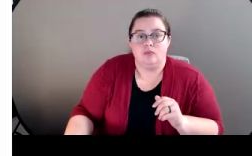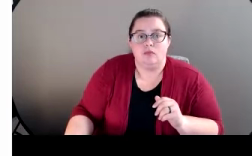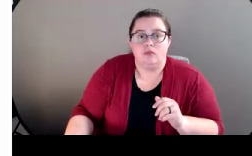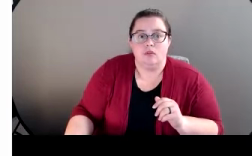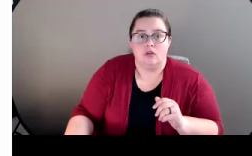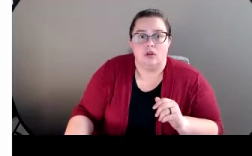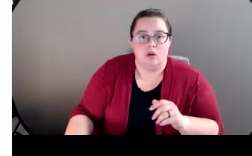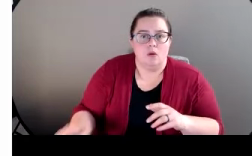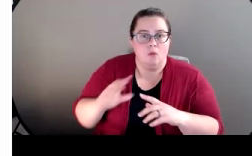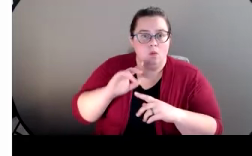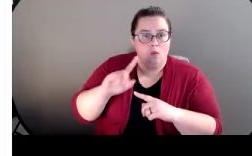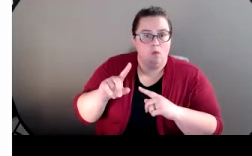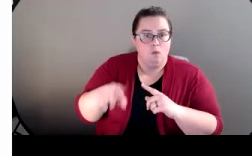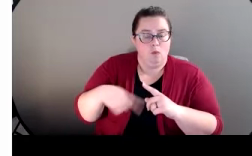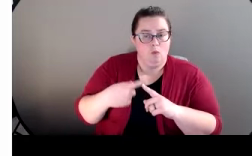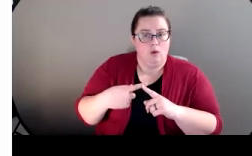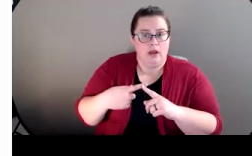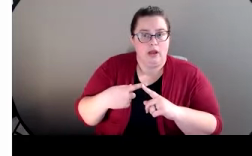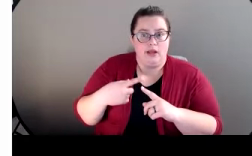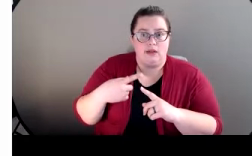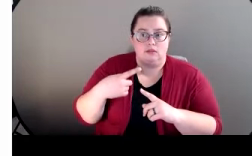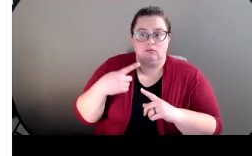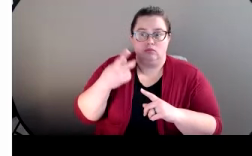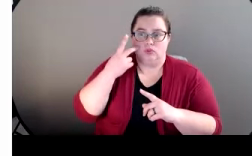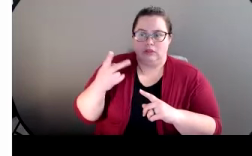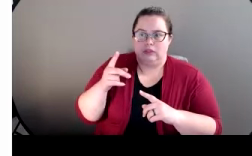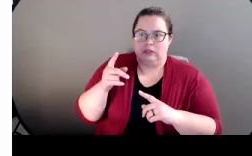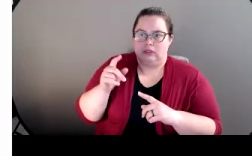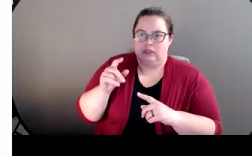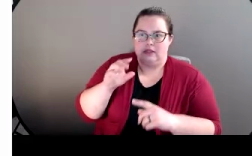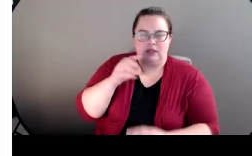the little By, the little person, that means that